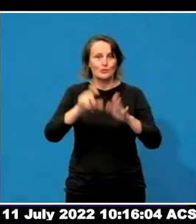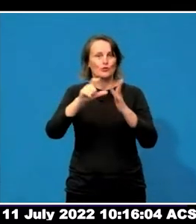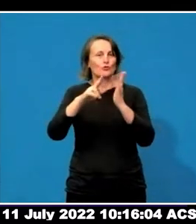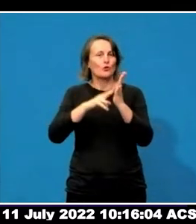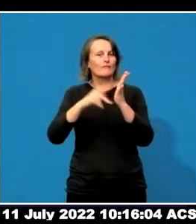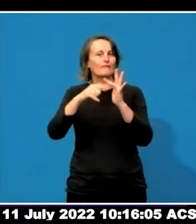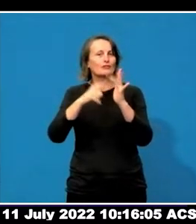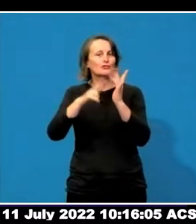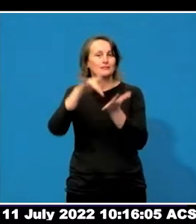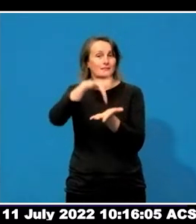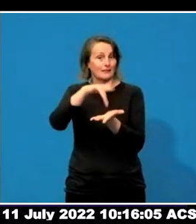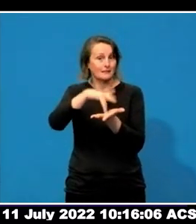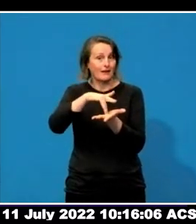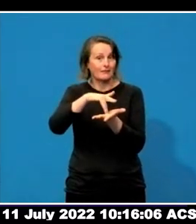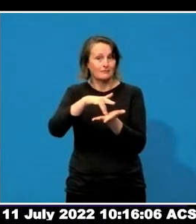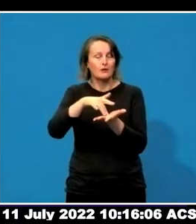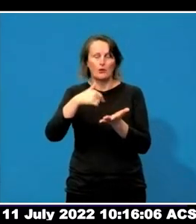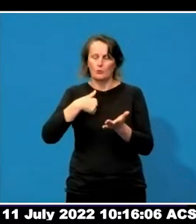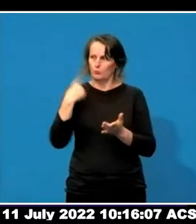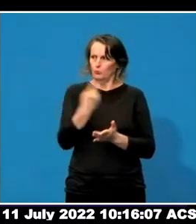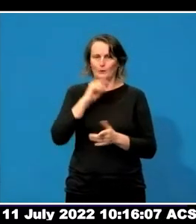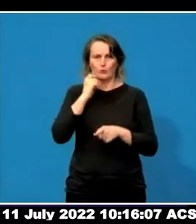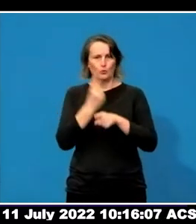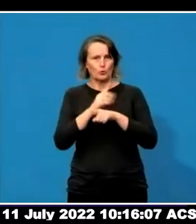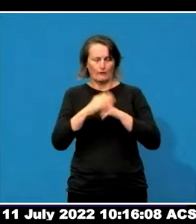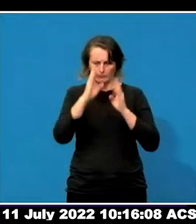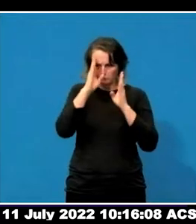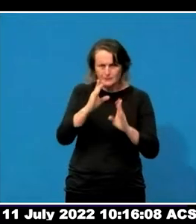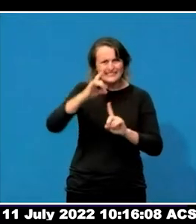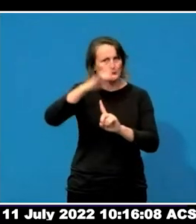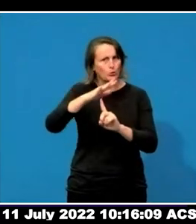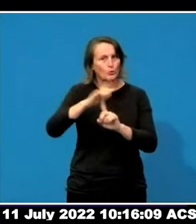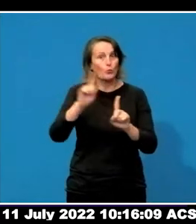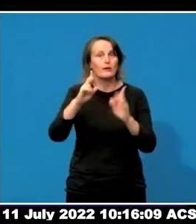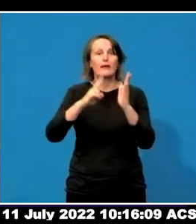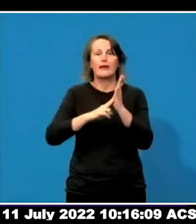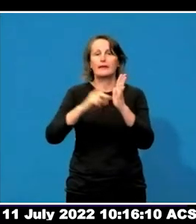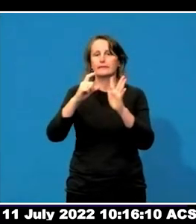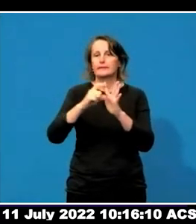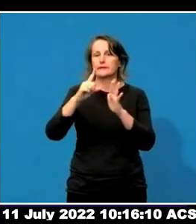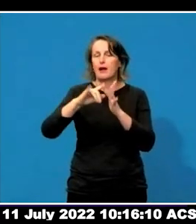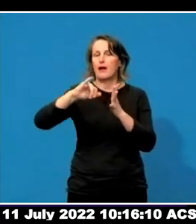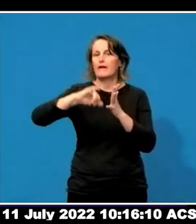the very important topic of the operation of the National Disability Insurance Scheme for